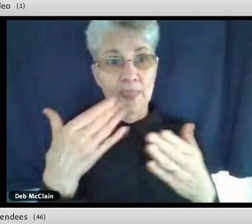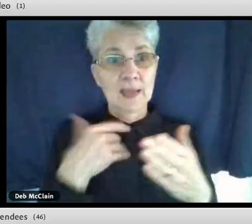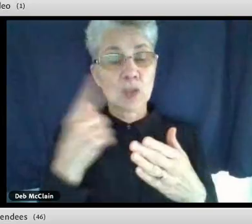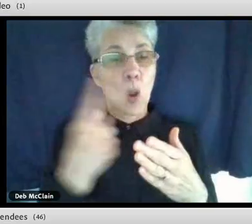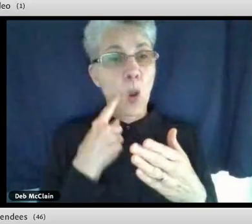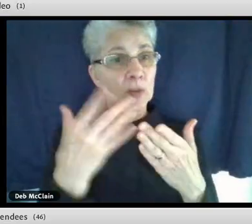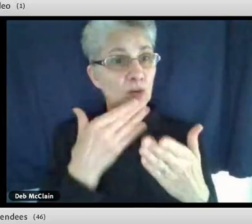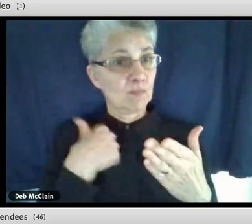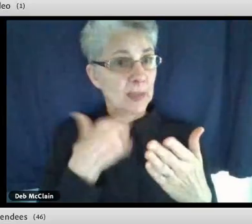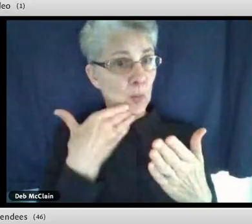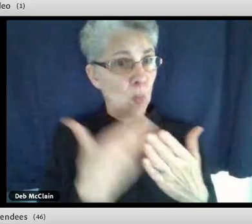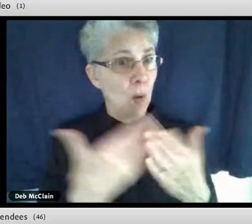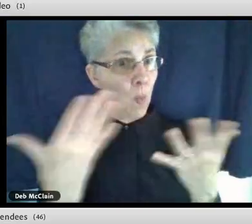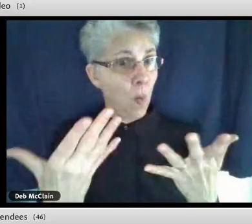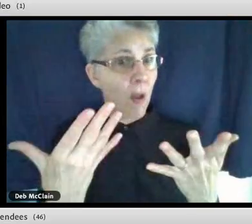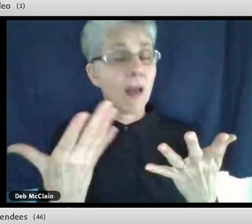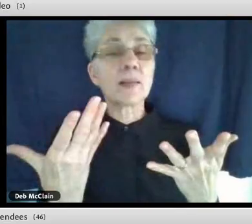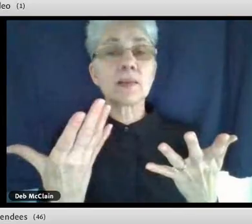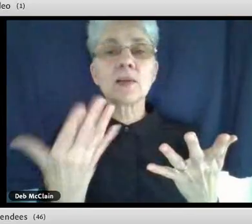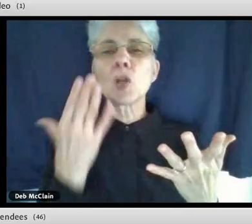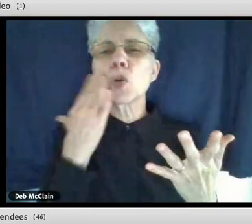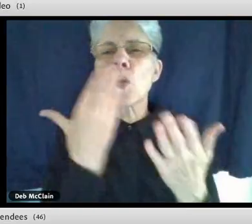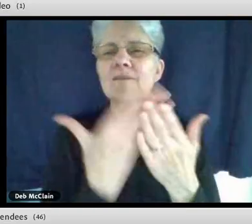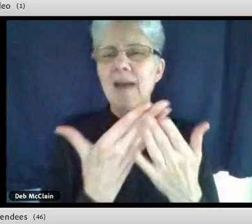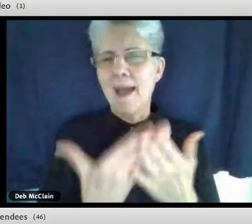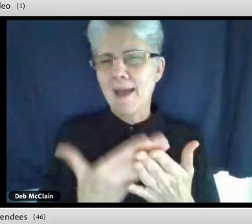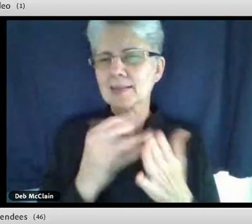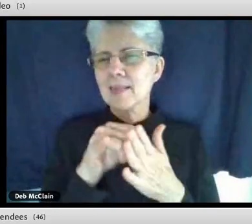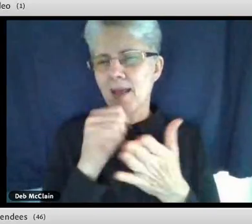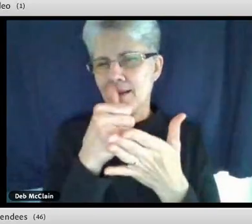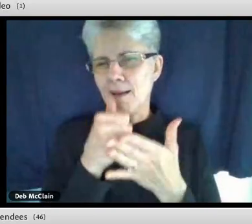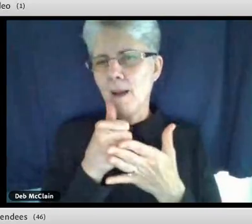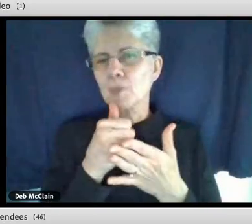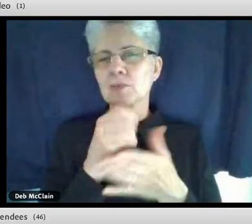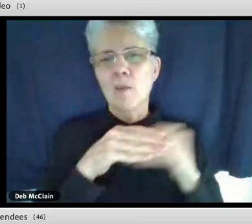I can look at the numbers. I can look and see it in the news that things are happening.